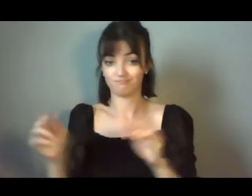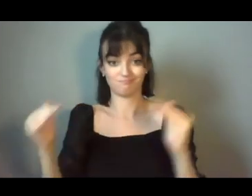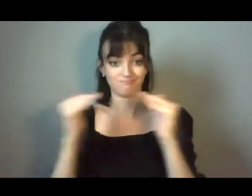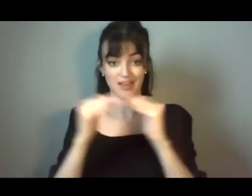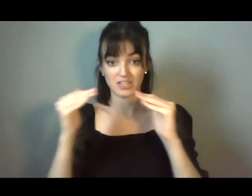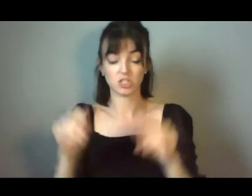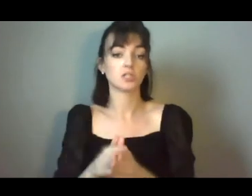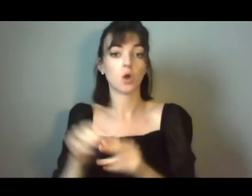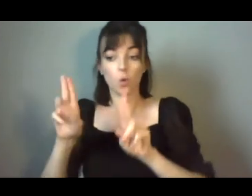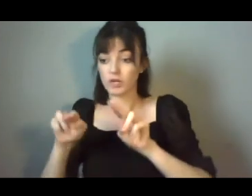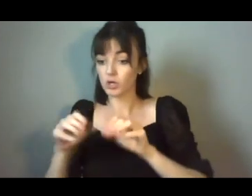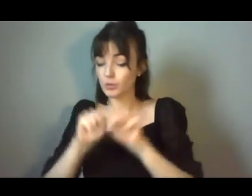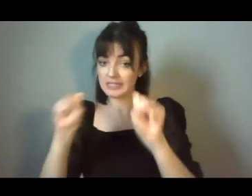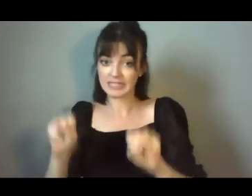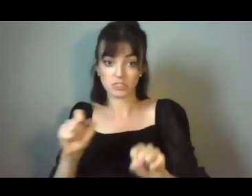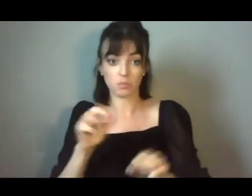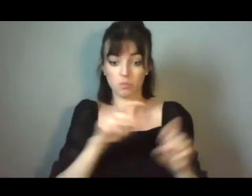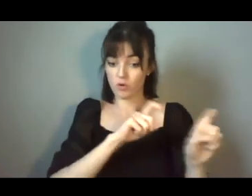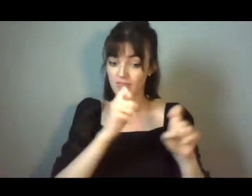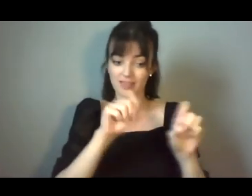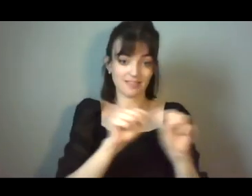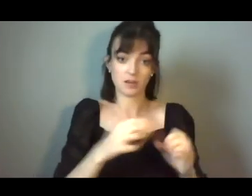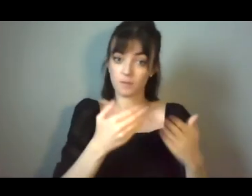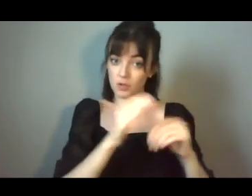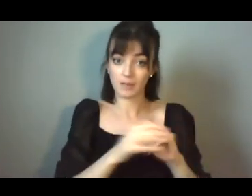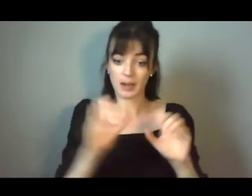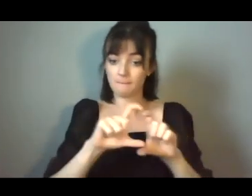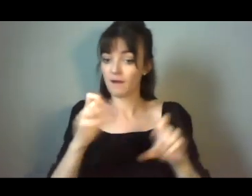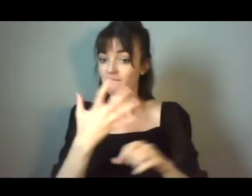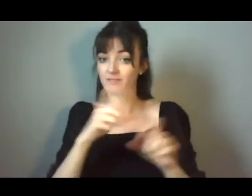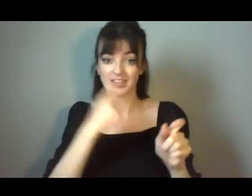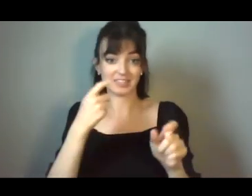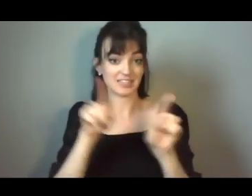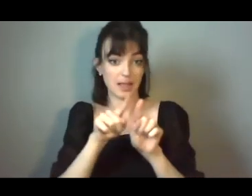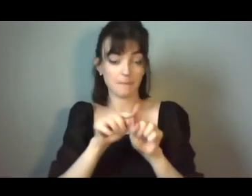framework under part 5. You are also correct to say that the act doesn't spell out supports for